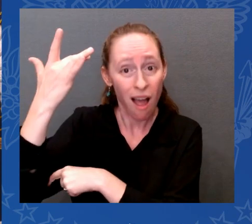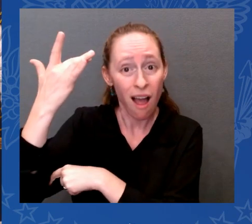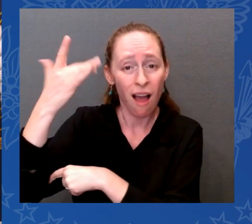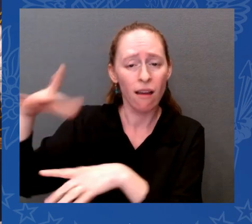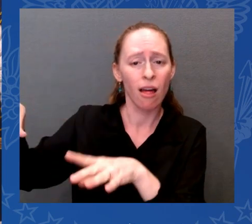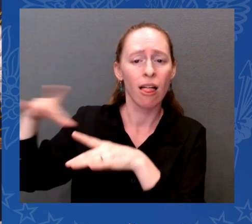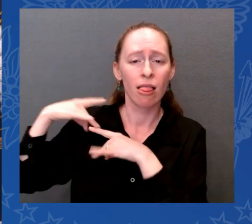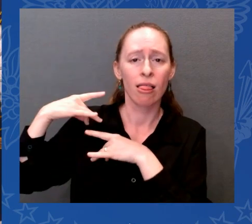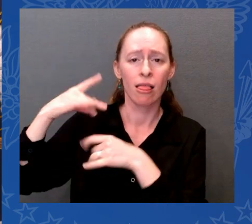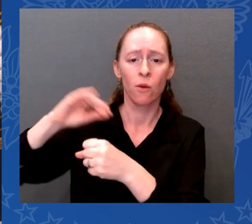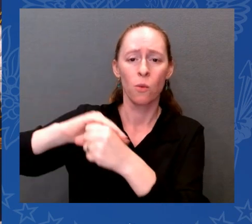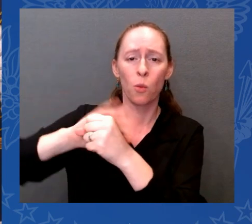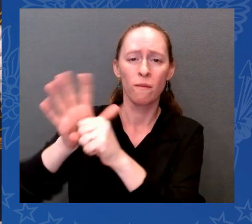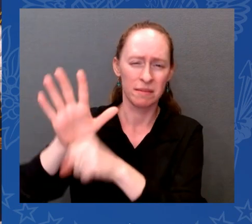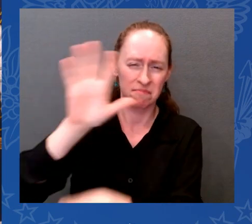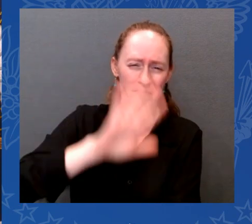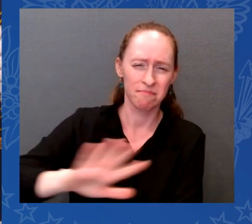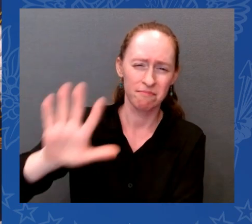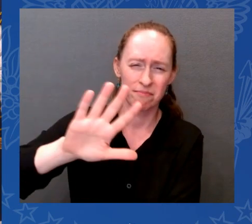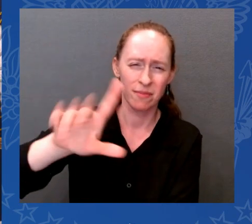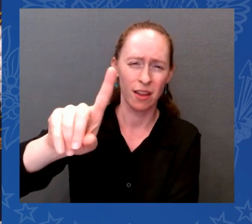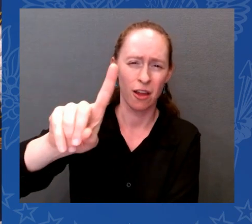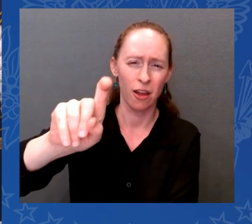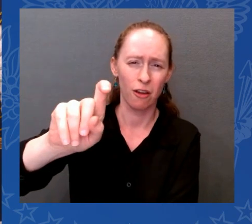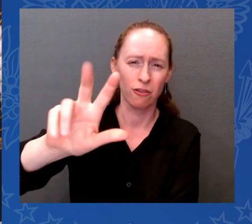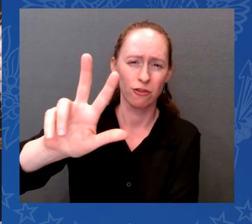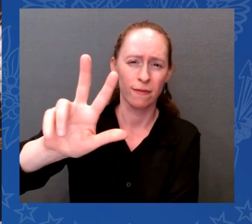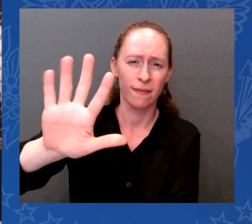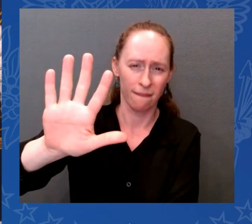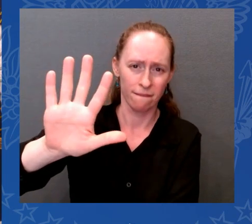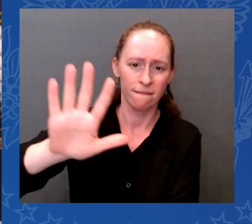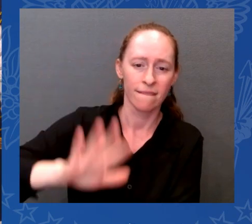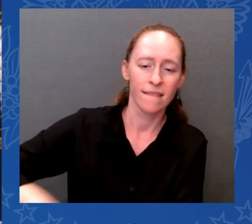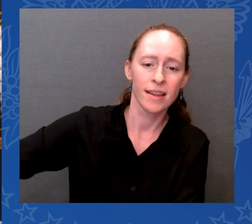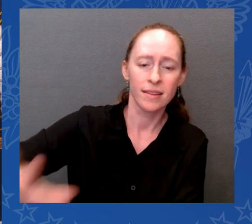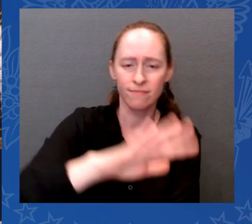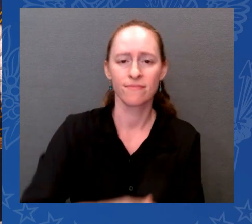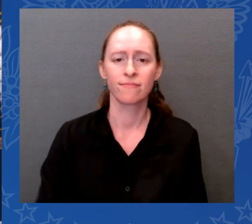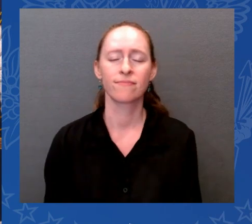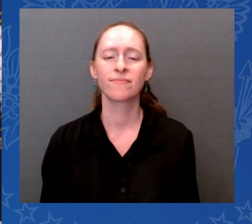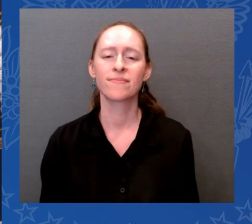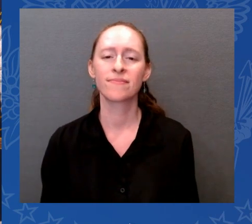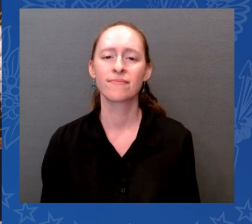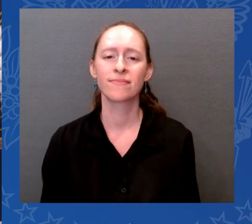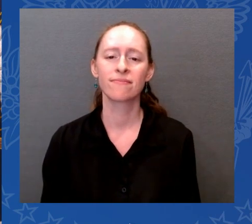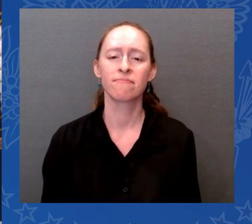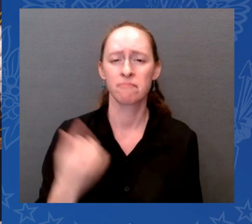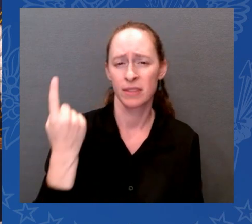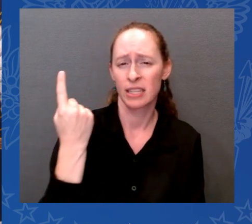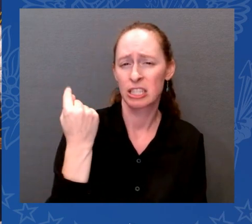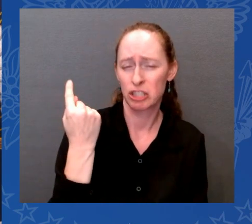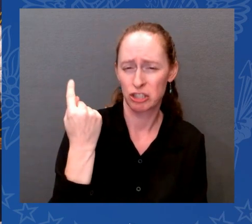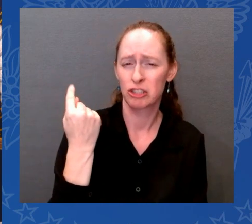another 77 to date in 20- -- 2022. And it's a -- it's an acute reminder